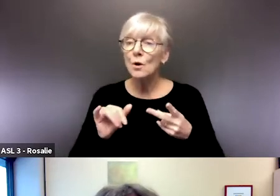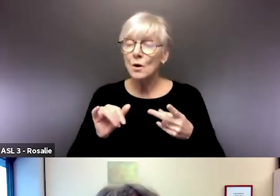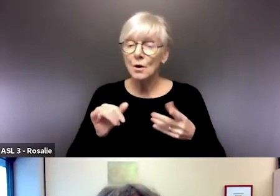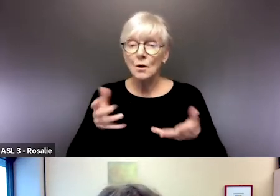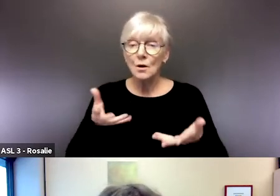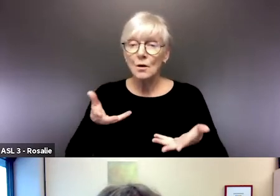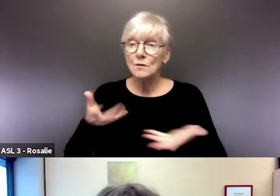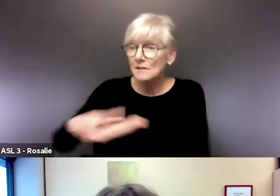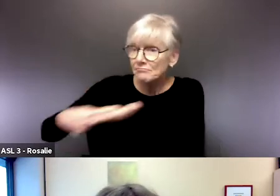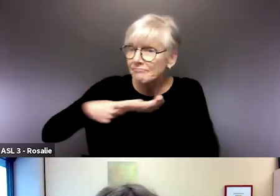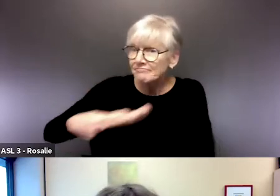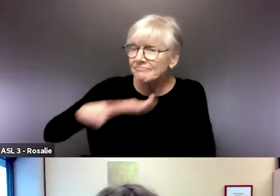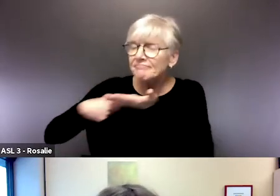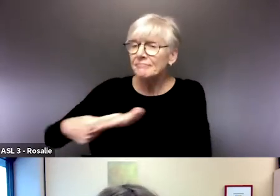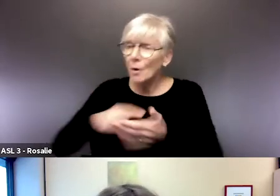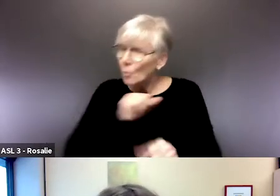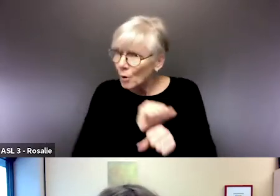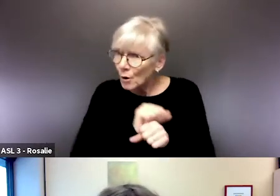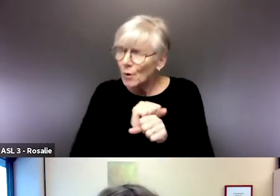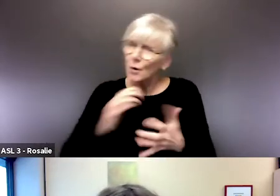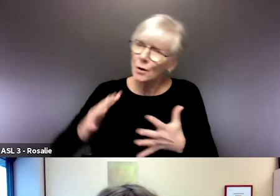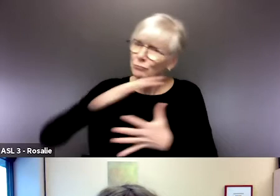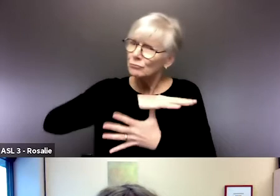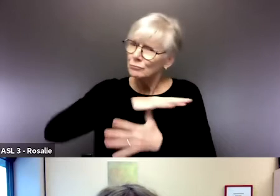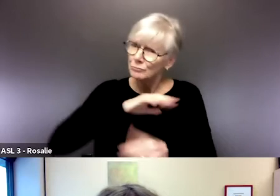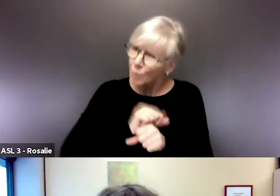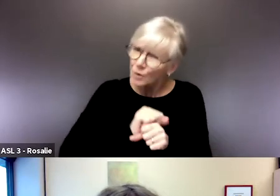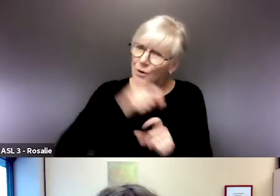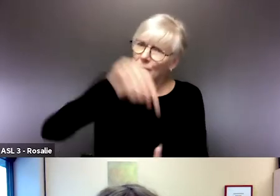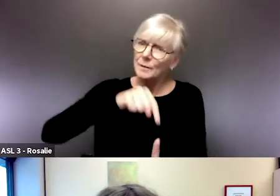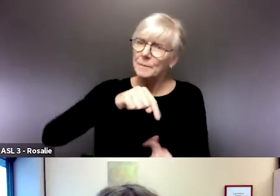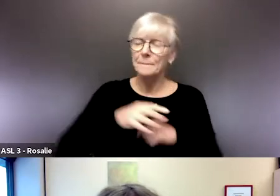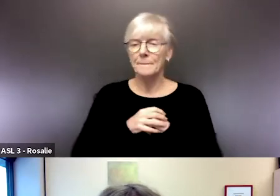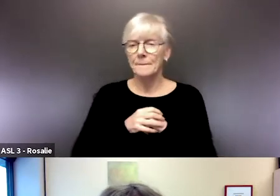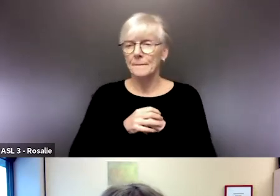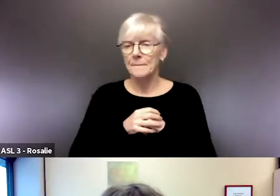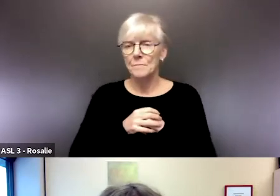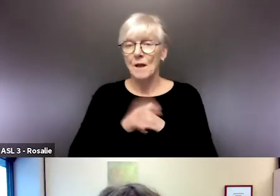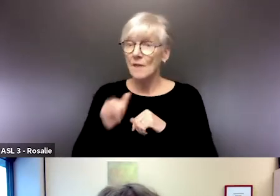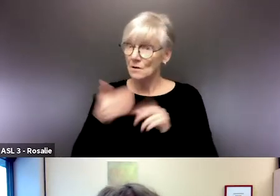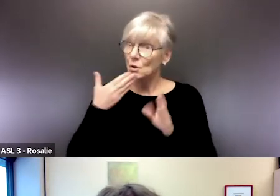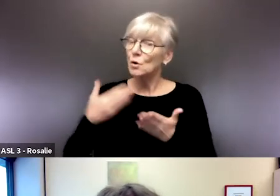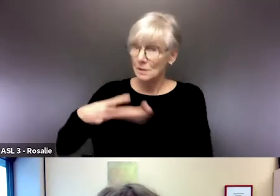about work situations. This provides an outlet for discussion and action around work,